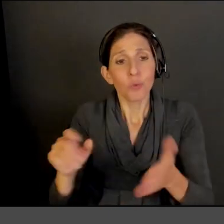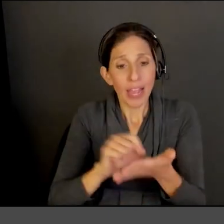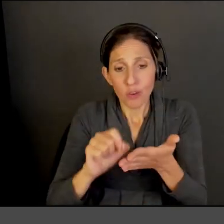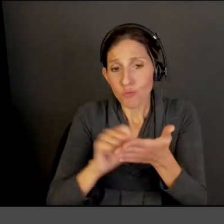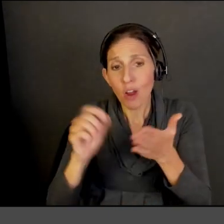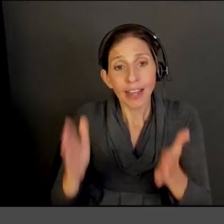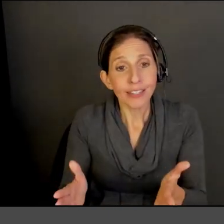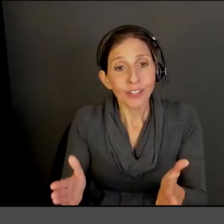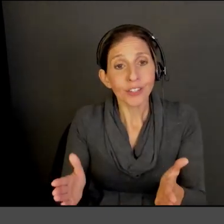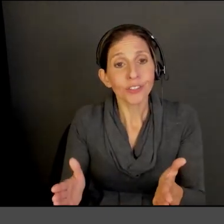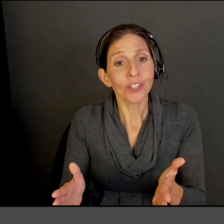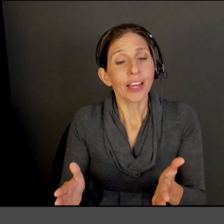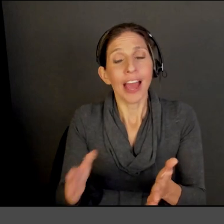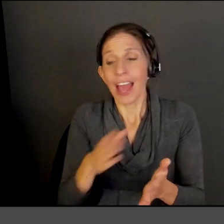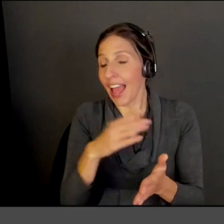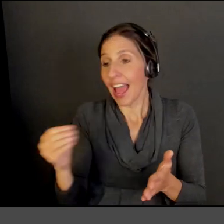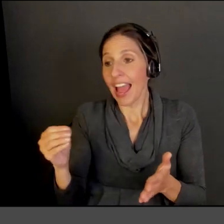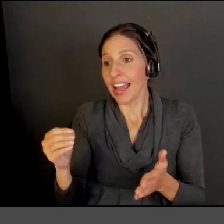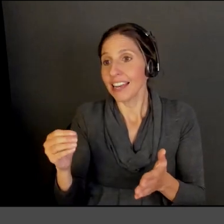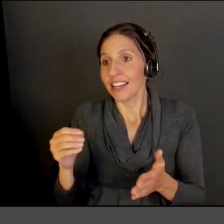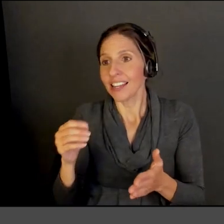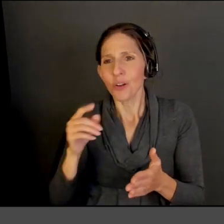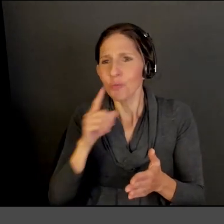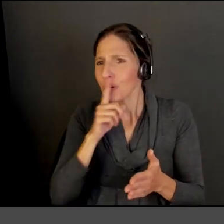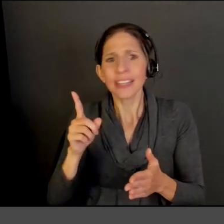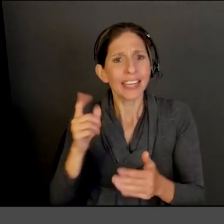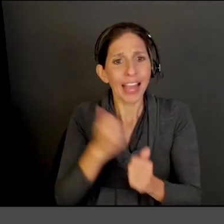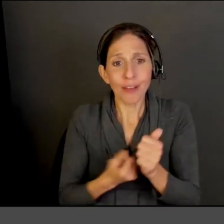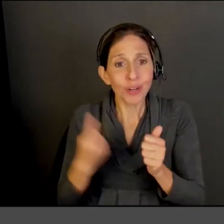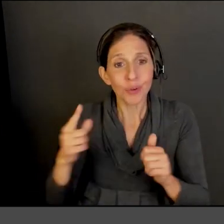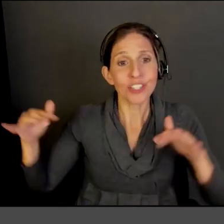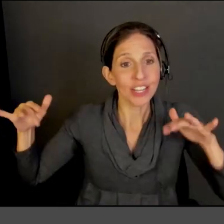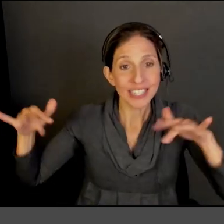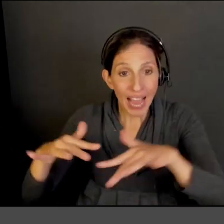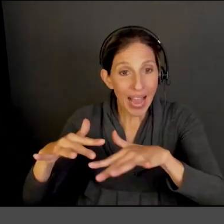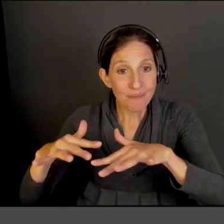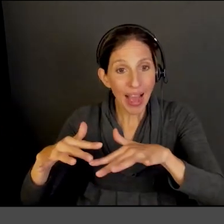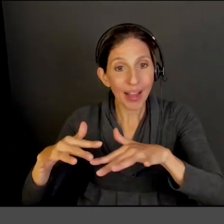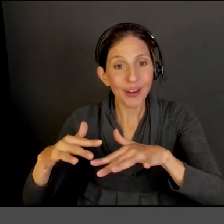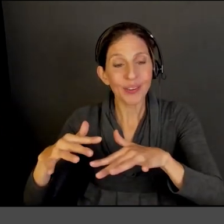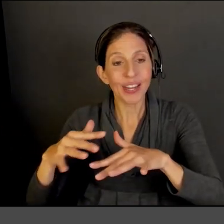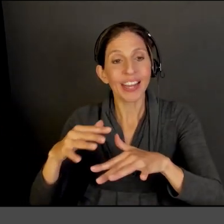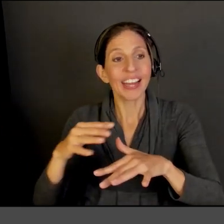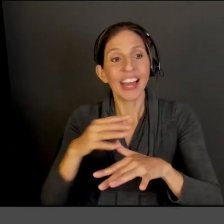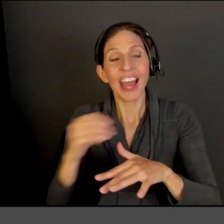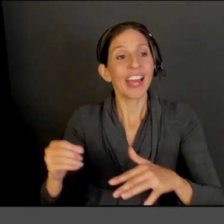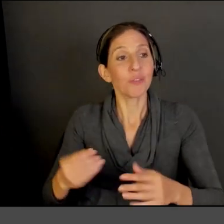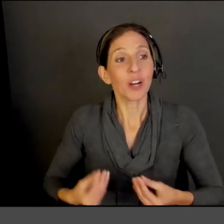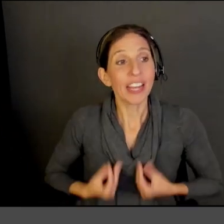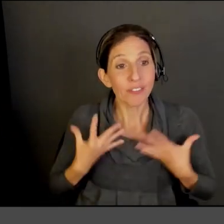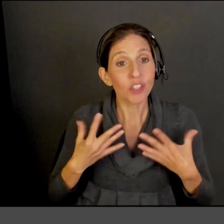THEY JUST CAME ON OUT AND THEY WERE INFLUENCED BY VARIOUS THINGS THE MOVEMENT,